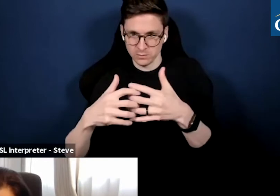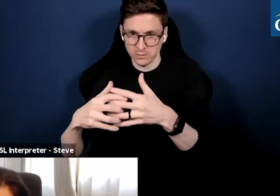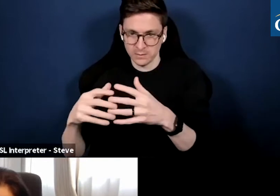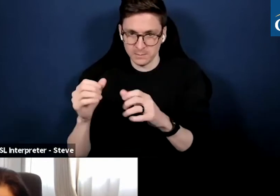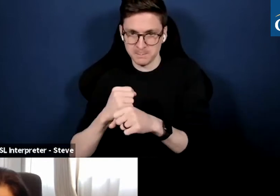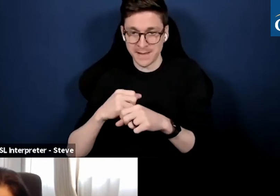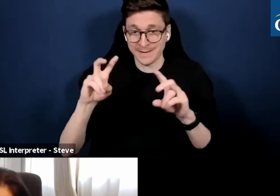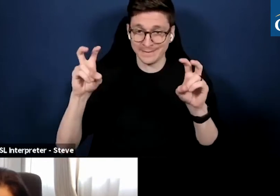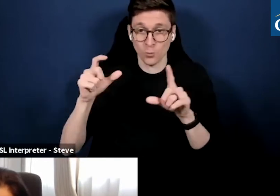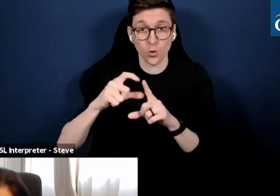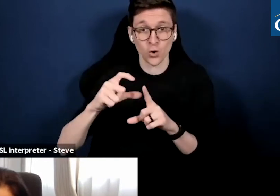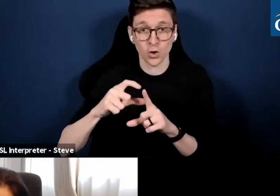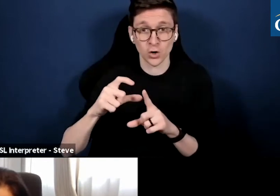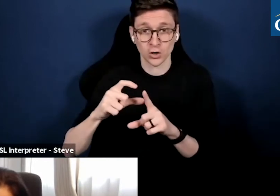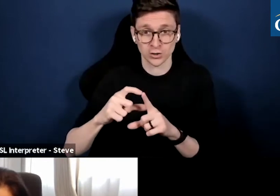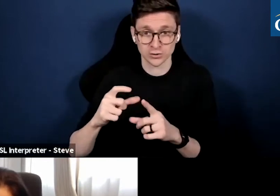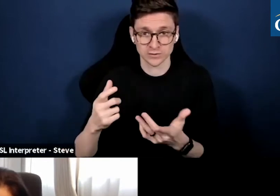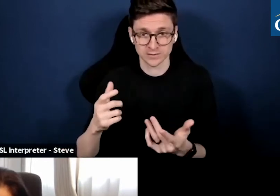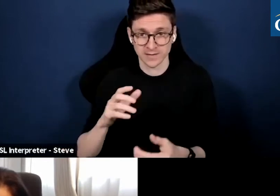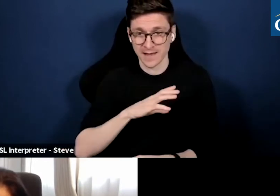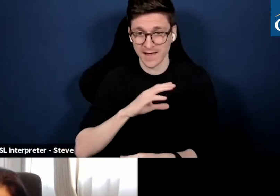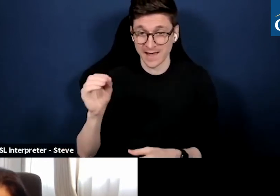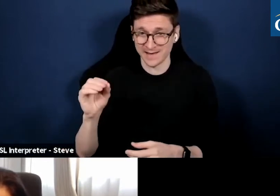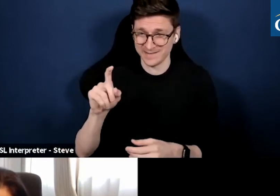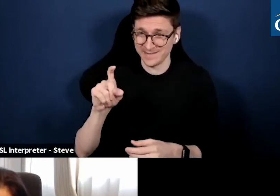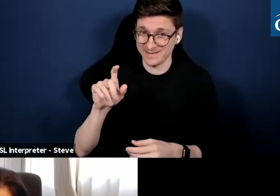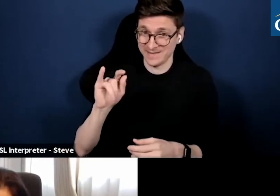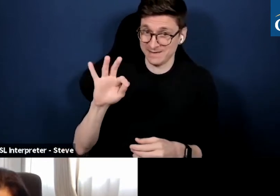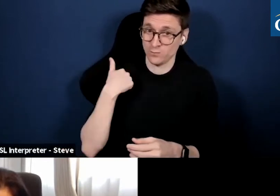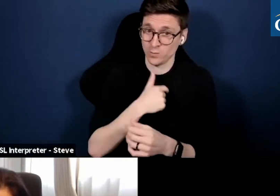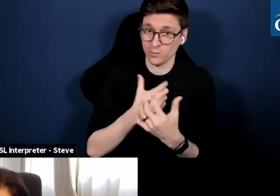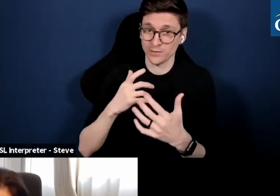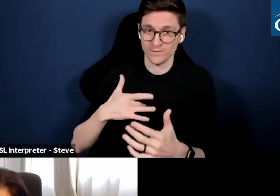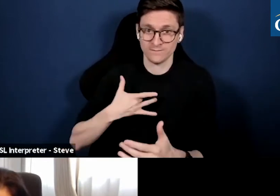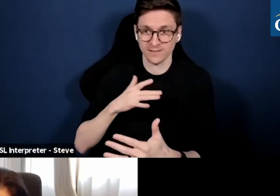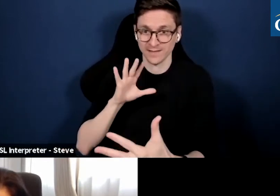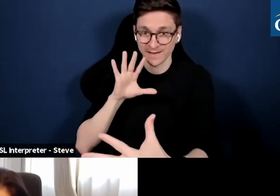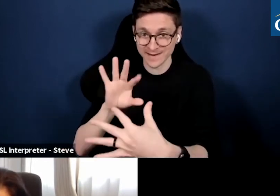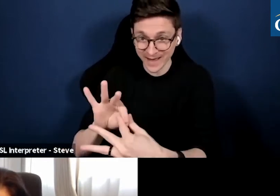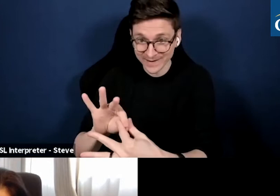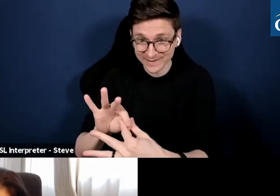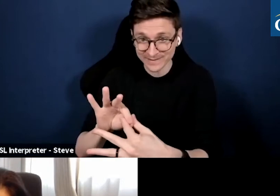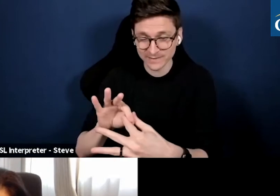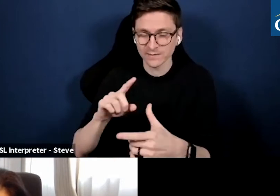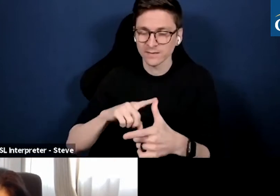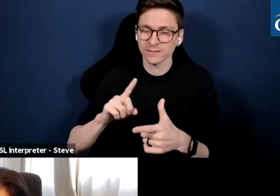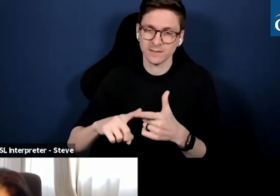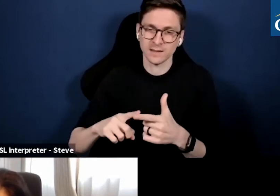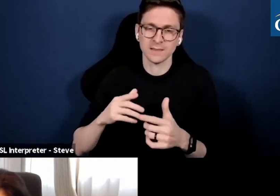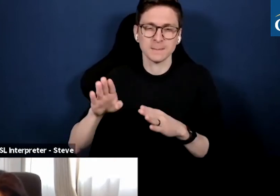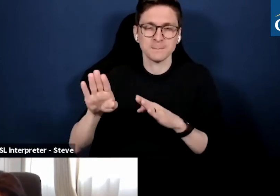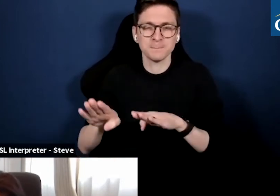truly connected to it i believe is the behavior has to be meaningful it has to be motivated